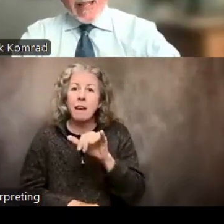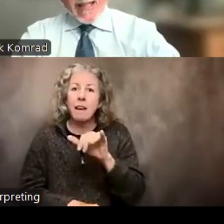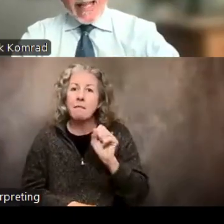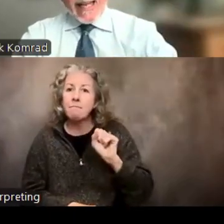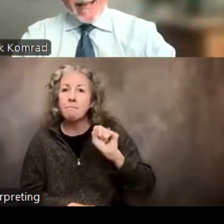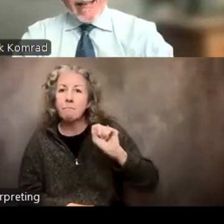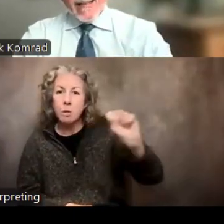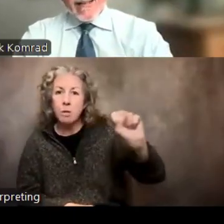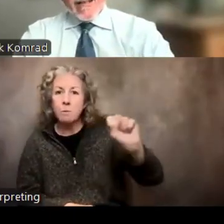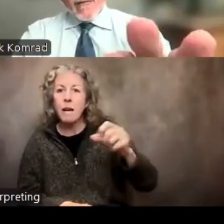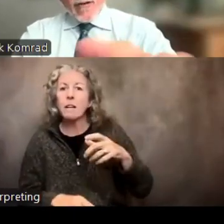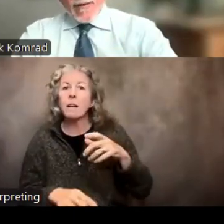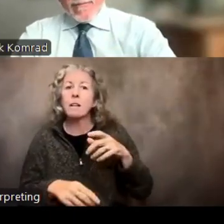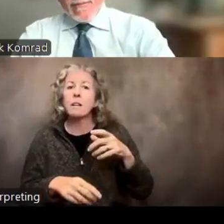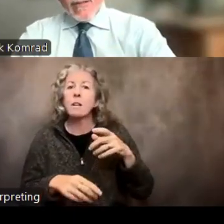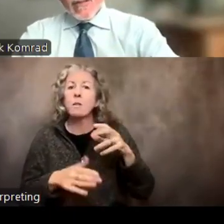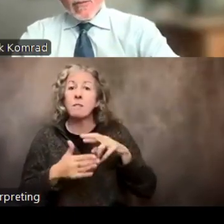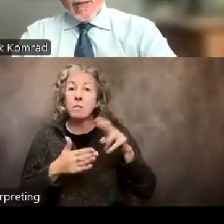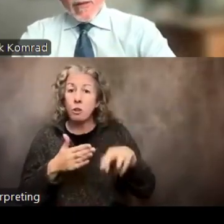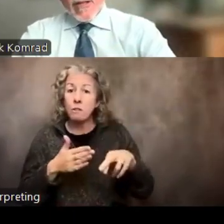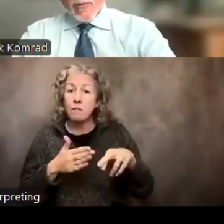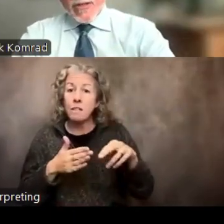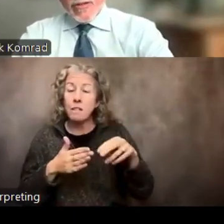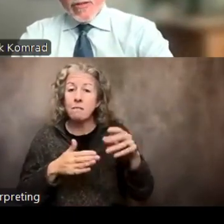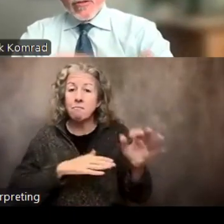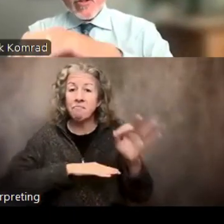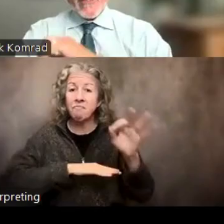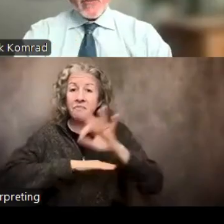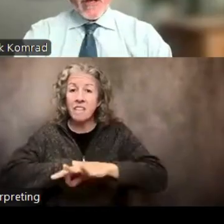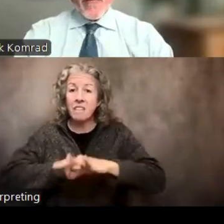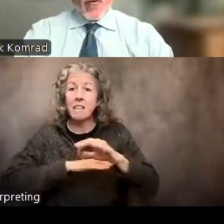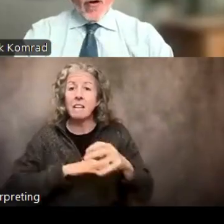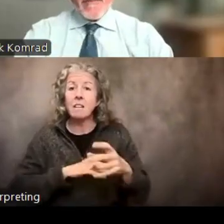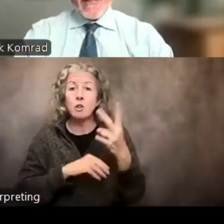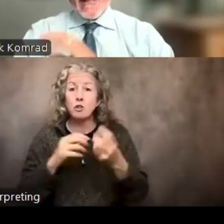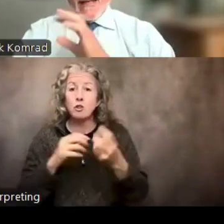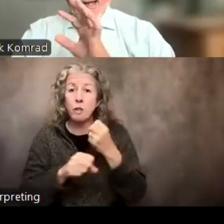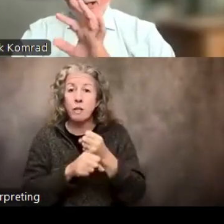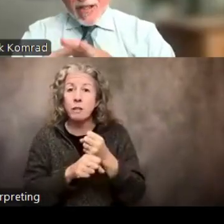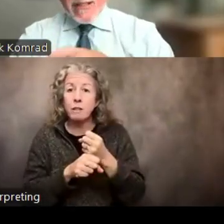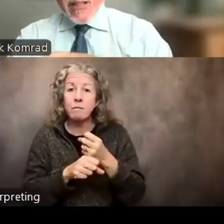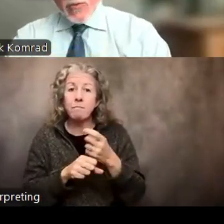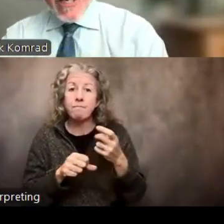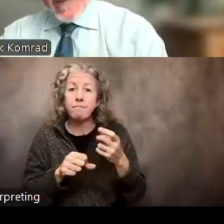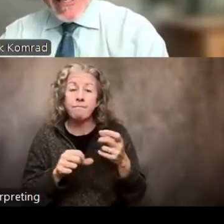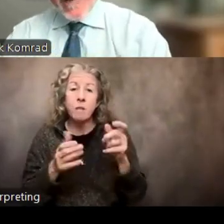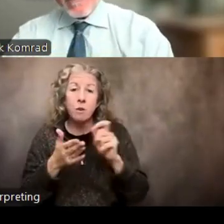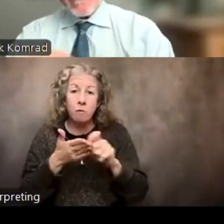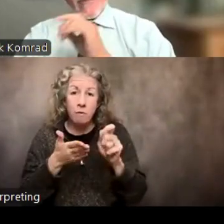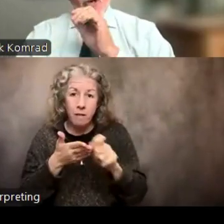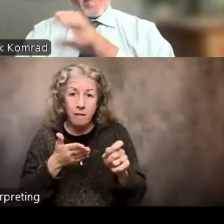delayed from 2022 to 2024 and just as it was coming up to open